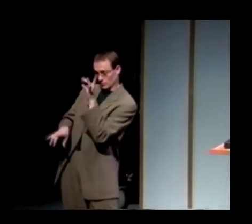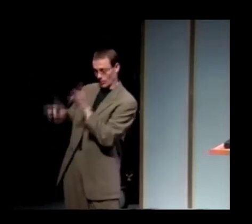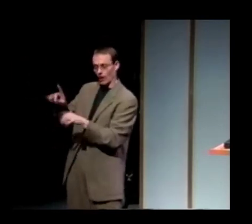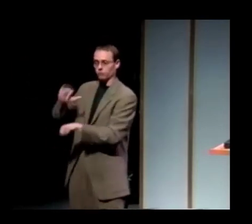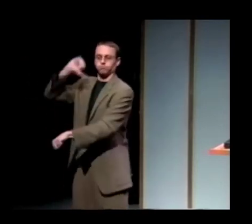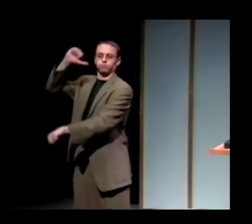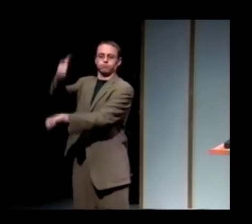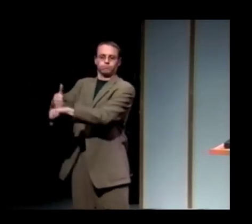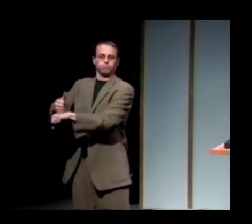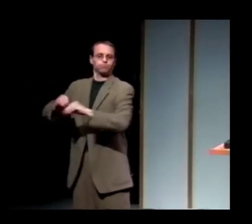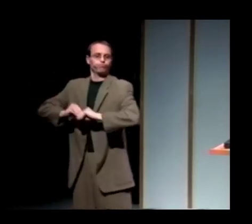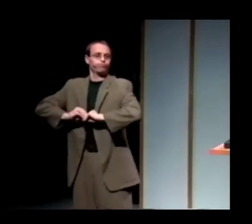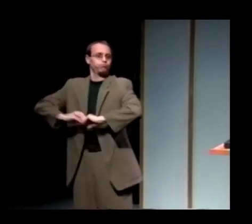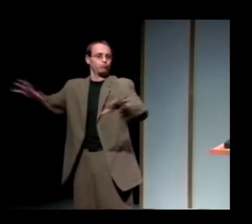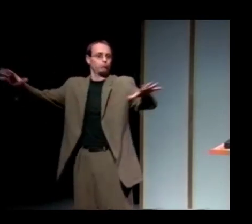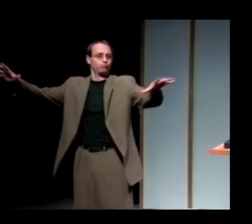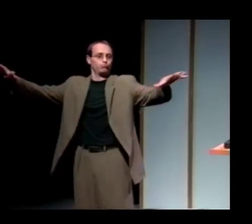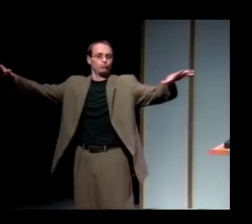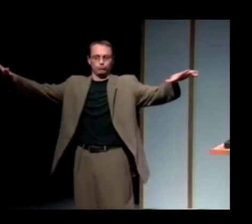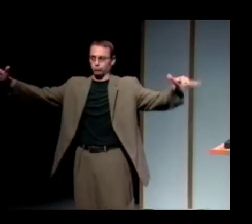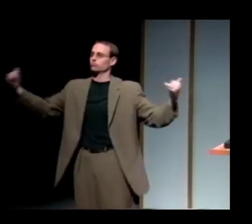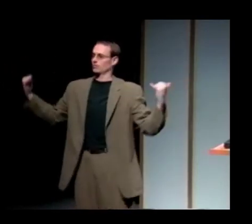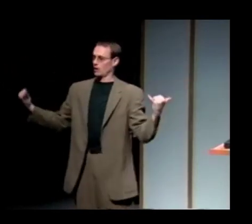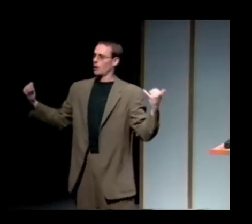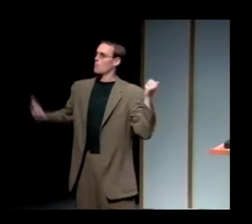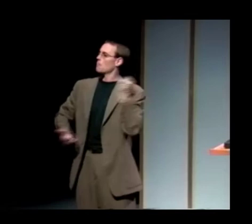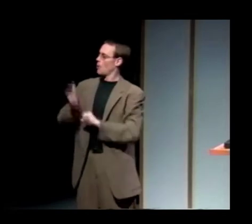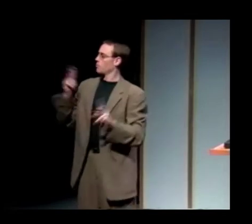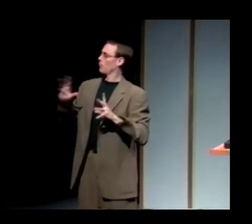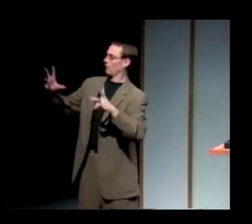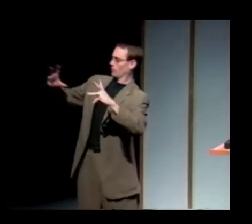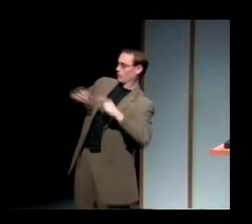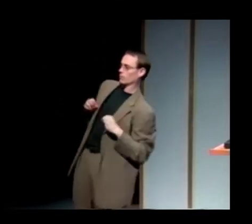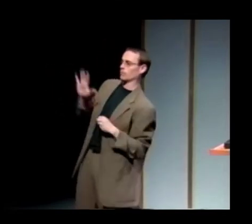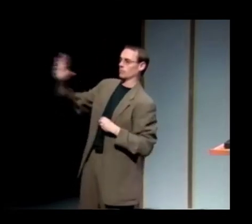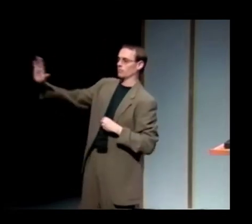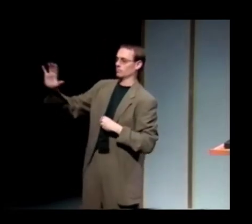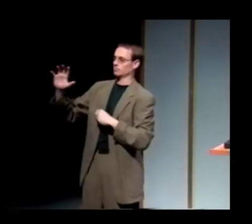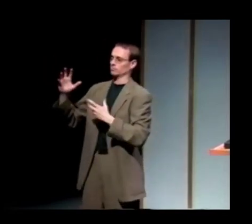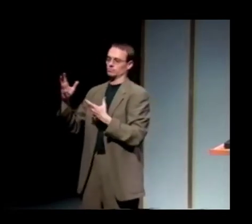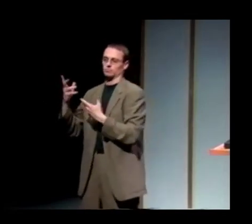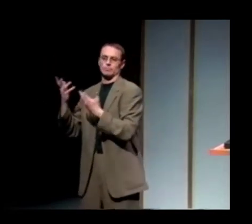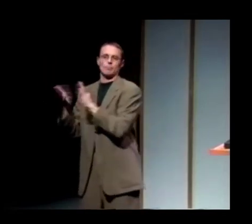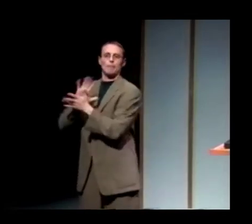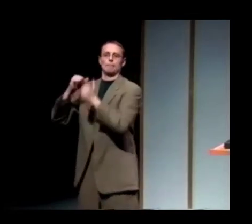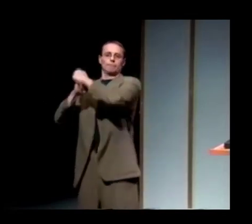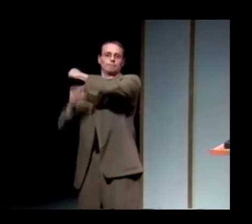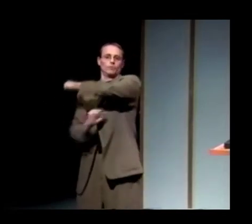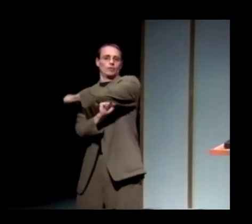HIS RESEARCH FOUND AND WAS ESTABLISHED, AND THAT SET THE TONE FOR THE DAY.